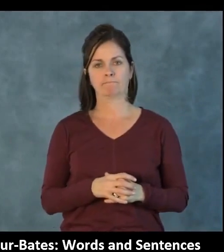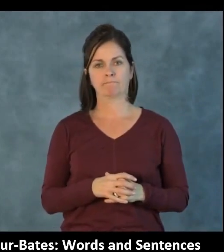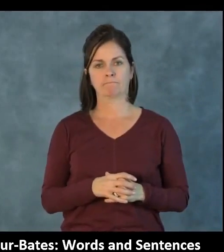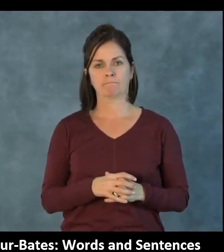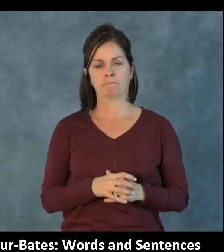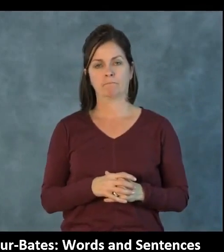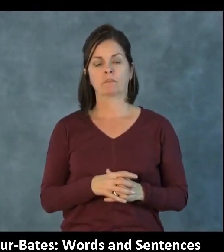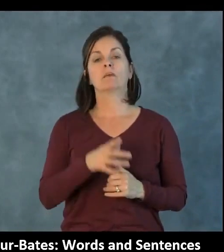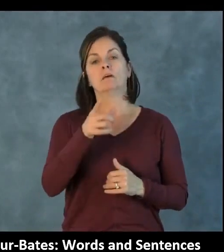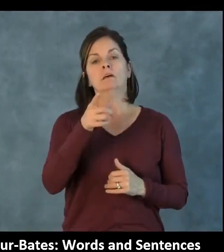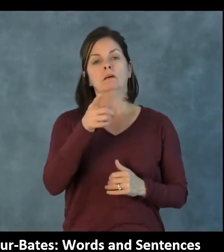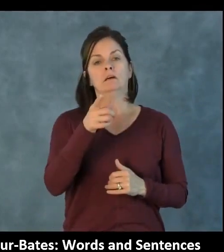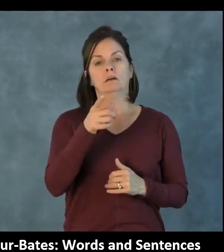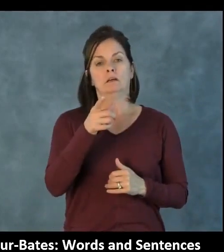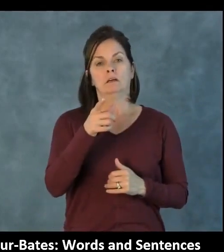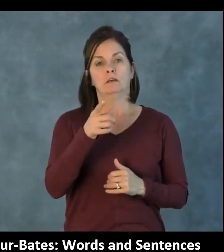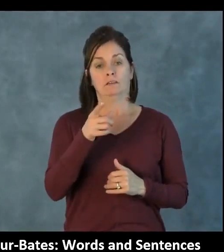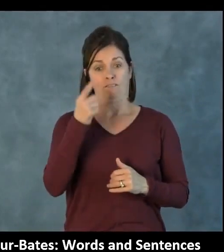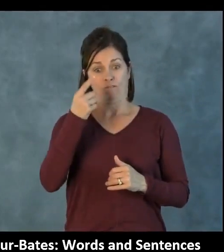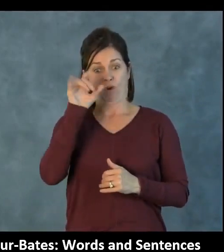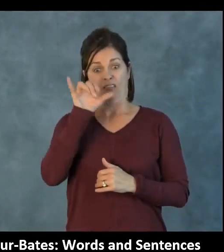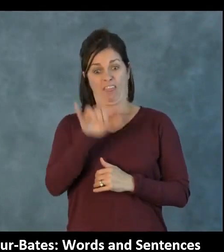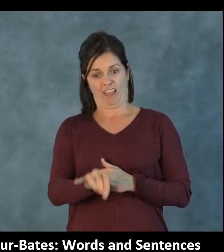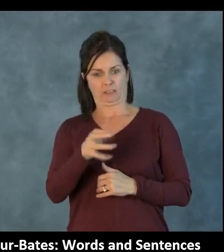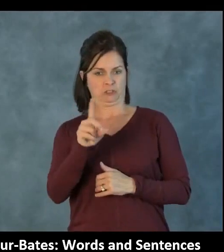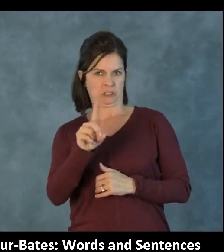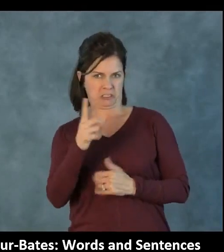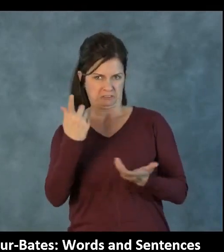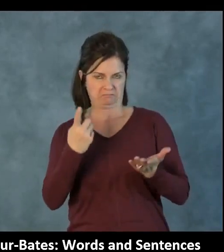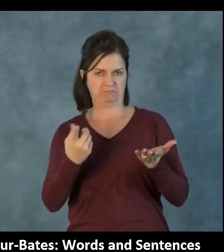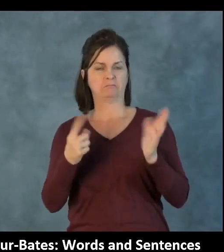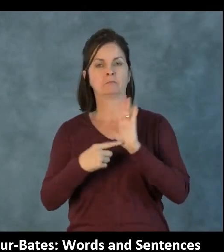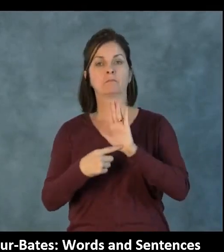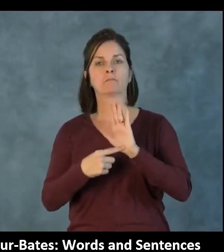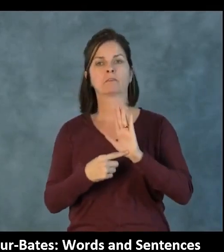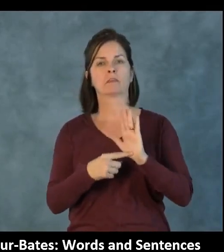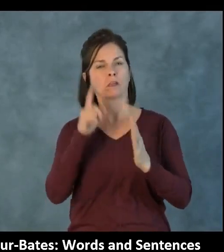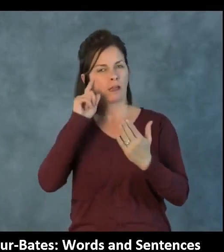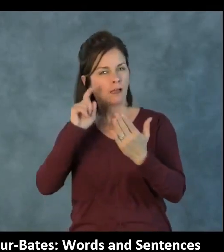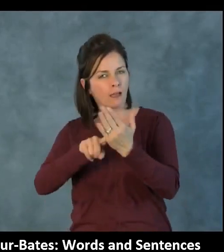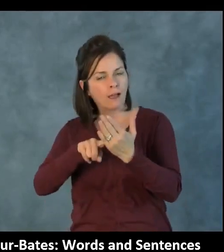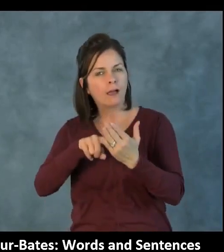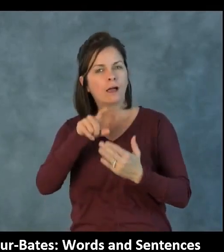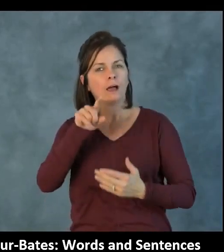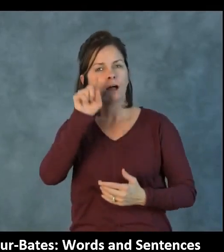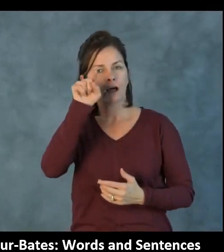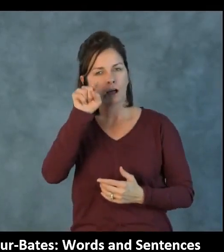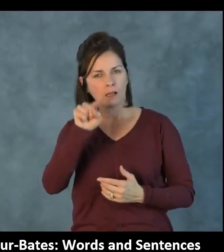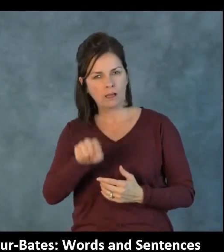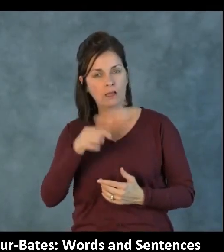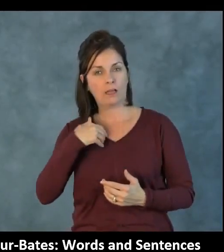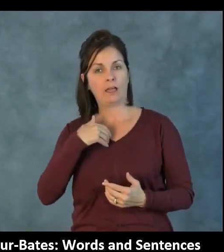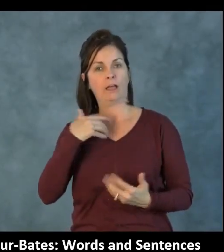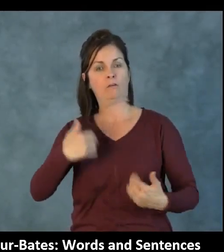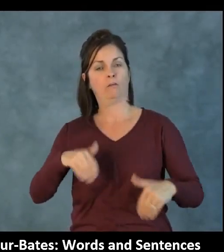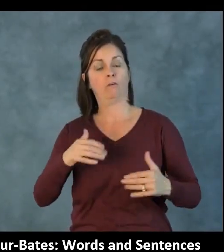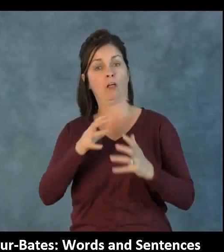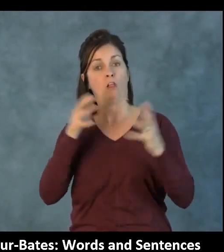We can see for this particular child, we have a lot of vocabulary that's being produced